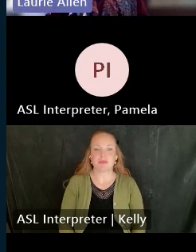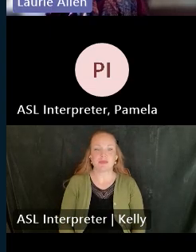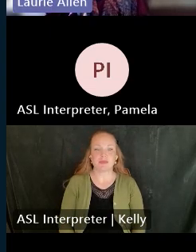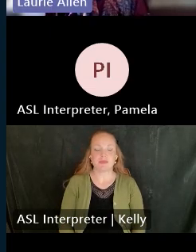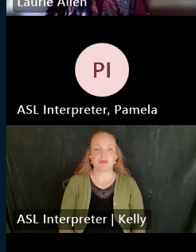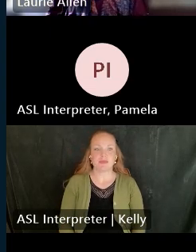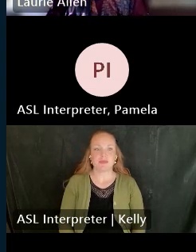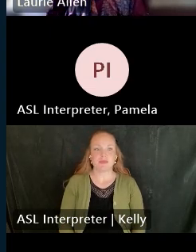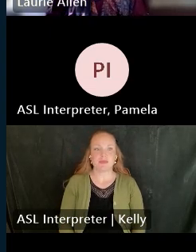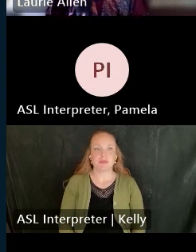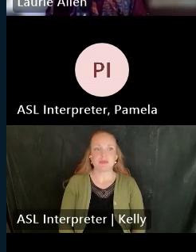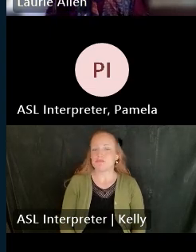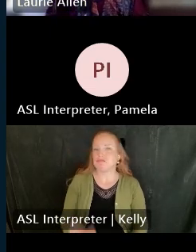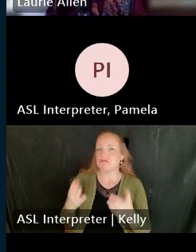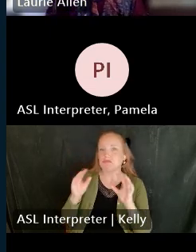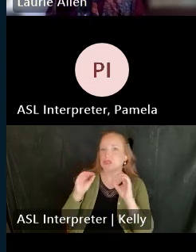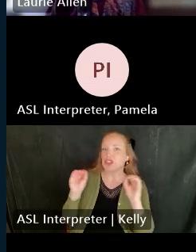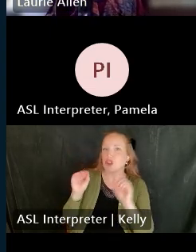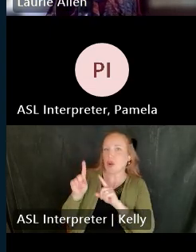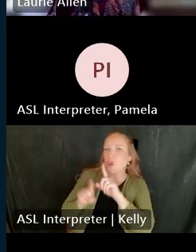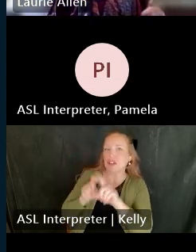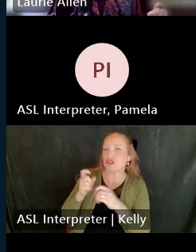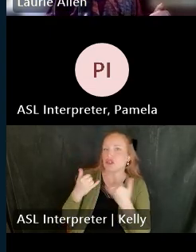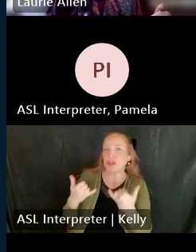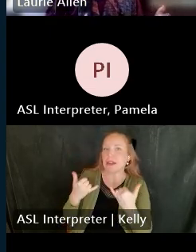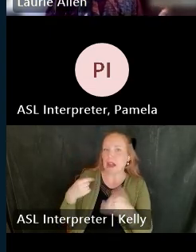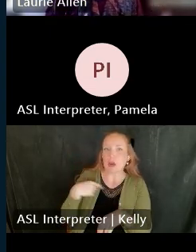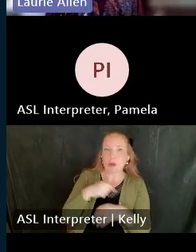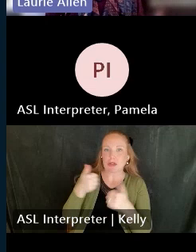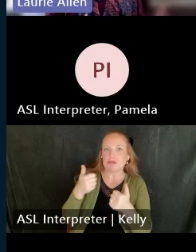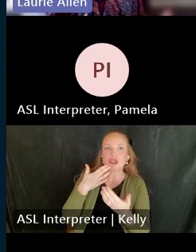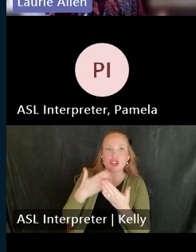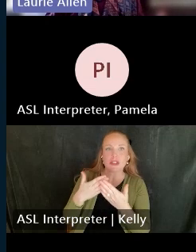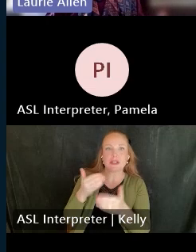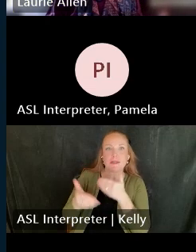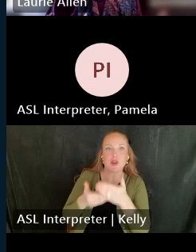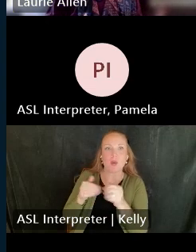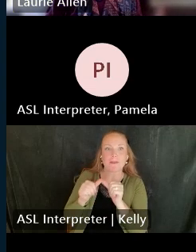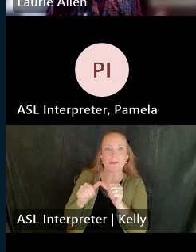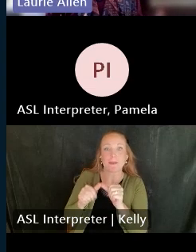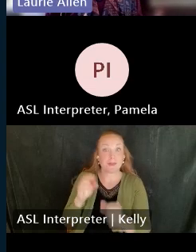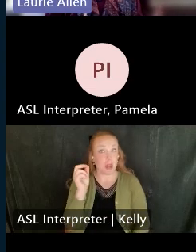Lori, I don't think there's any questions. I think we're we're good to go. Okay. All right.